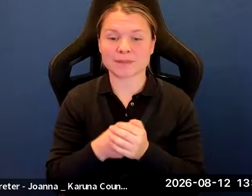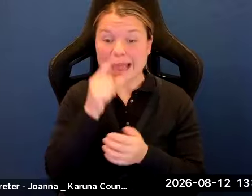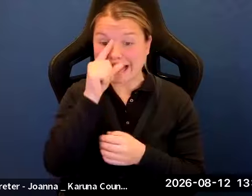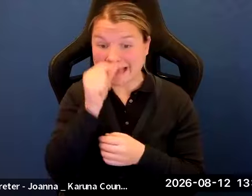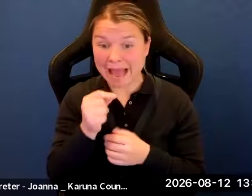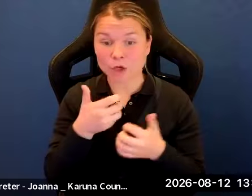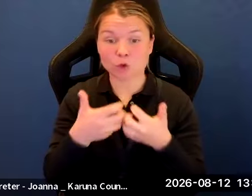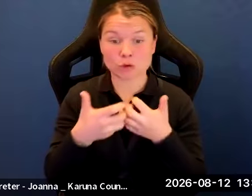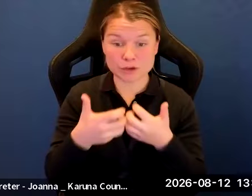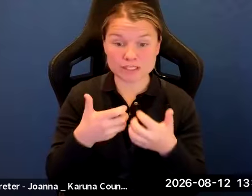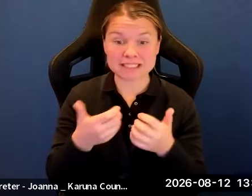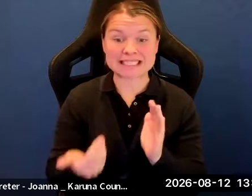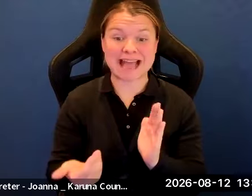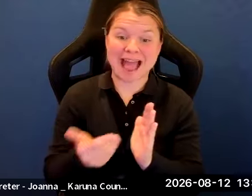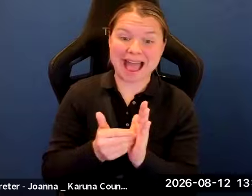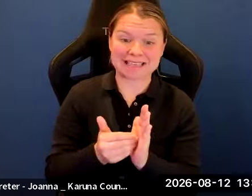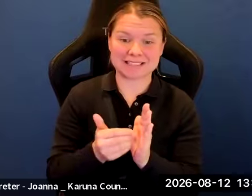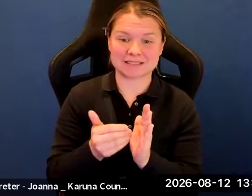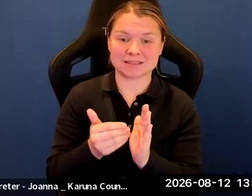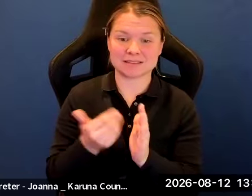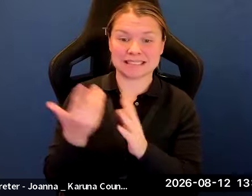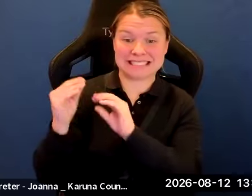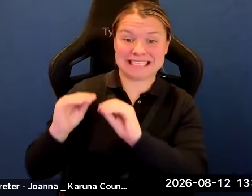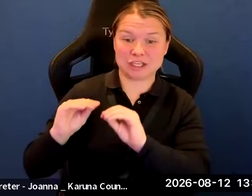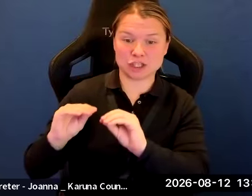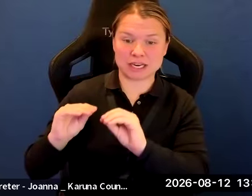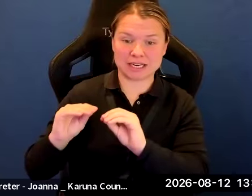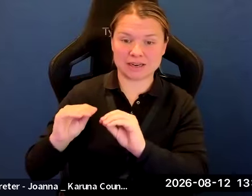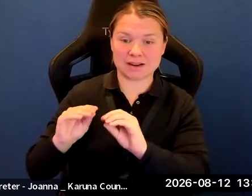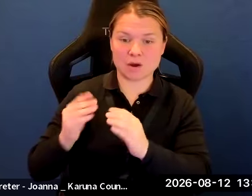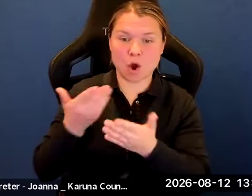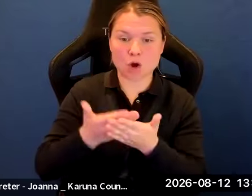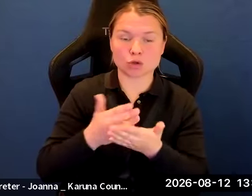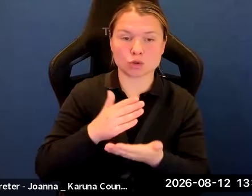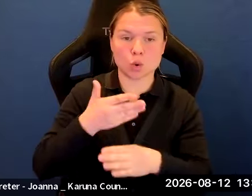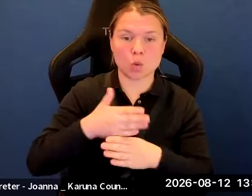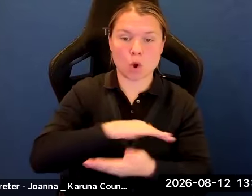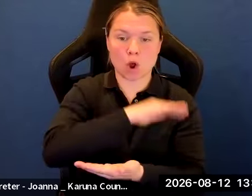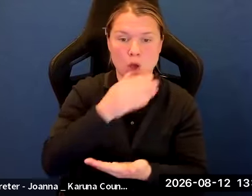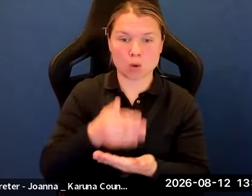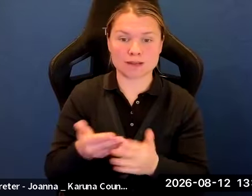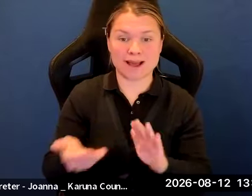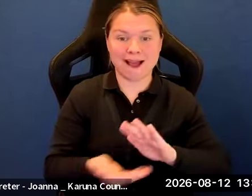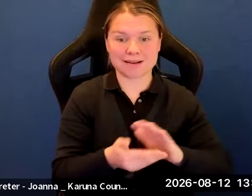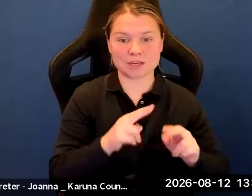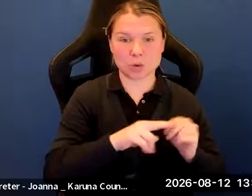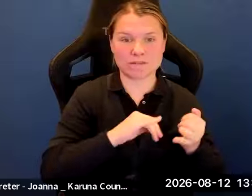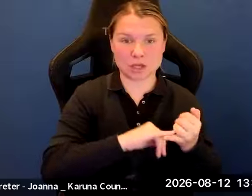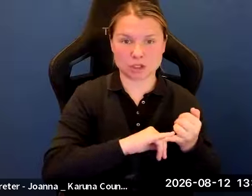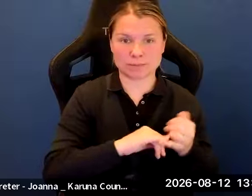last questions, if that's all right. Hold on. Can universities add teaching to your workload